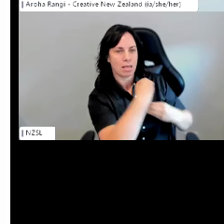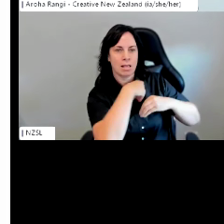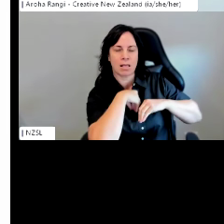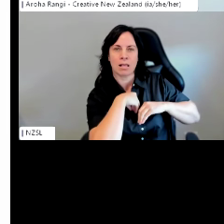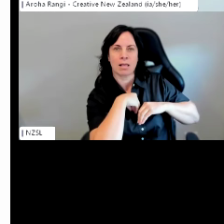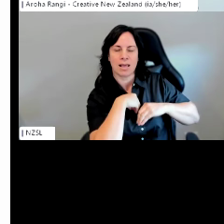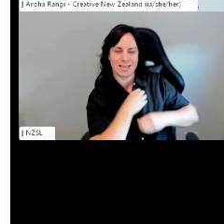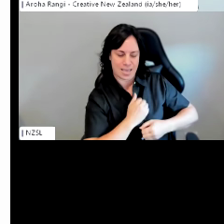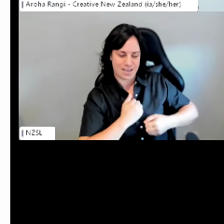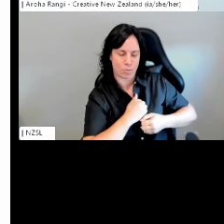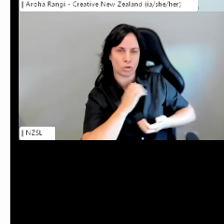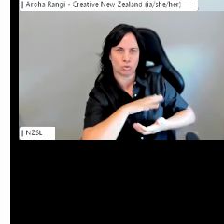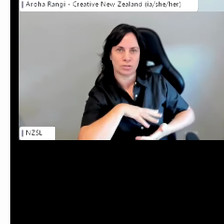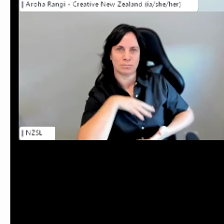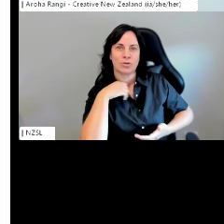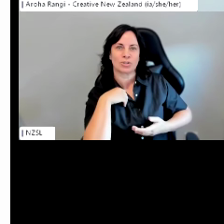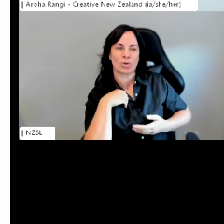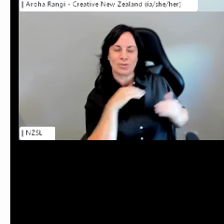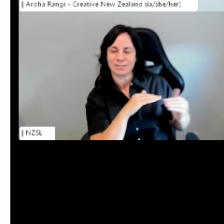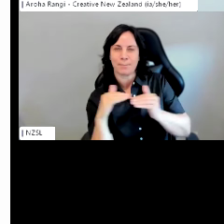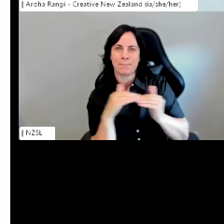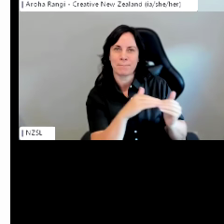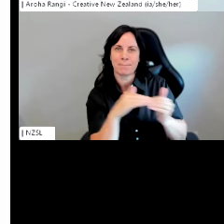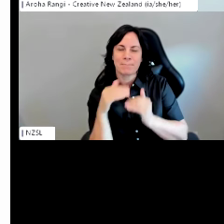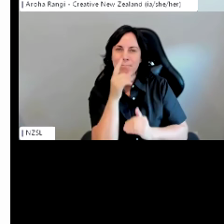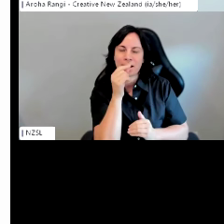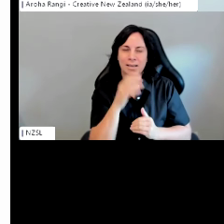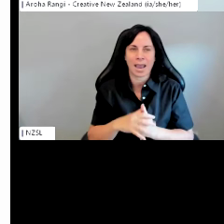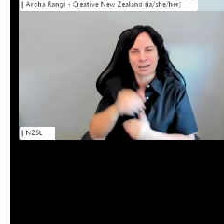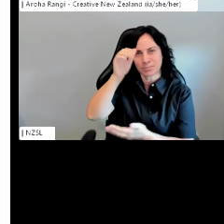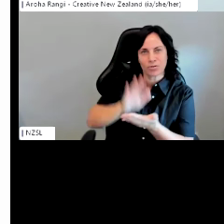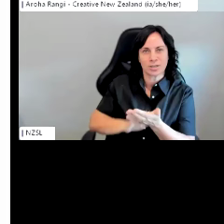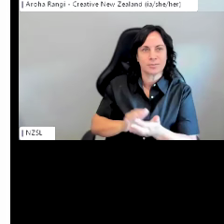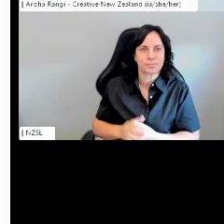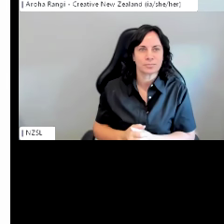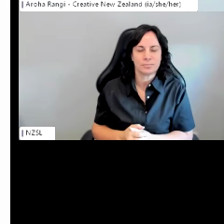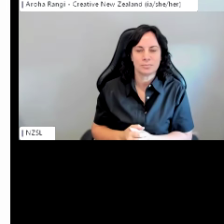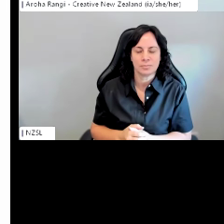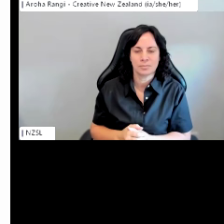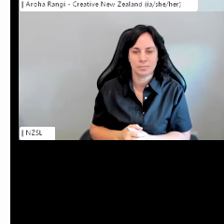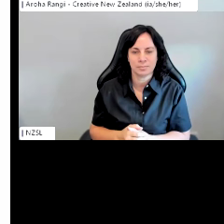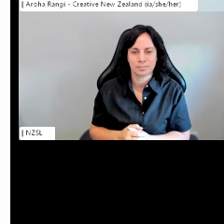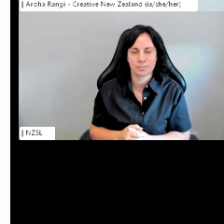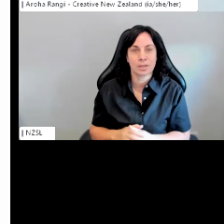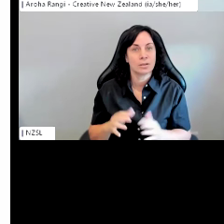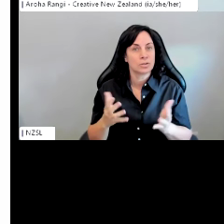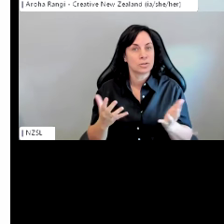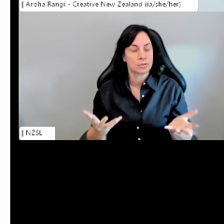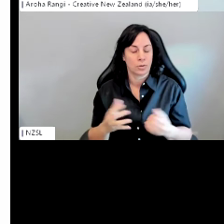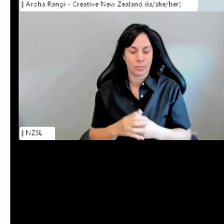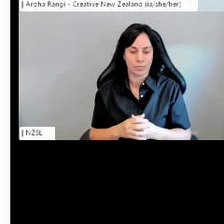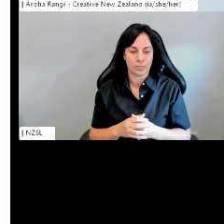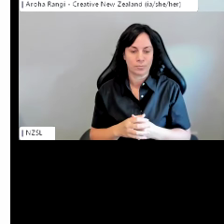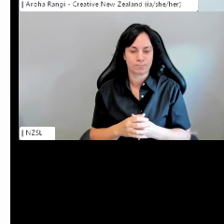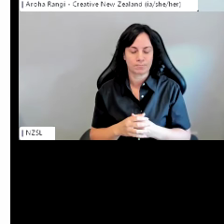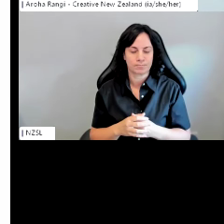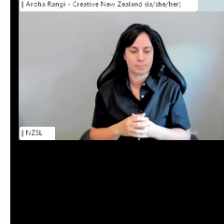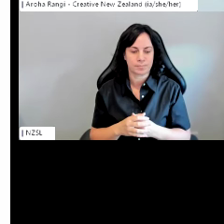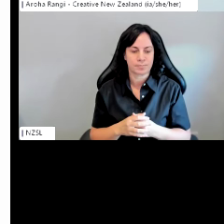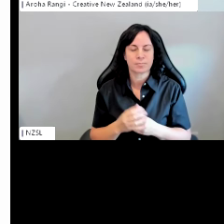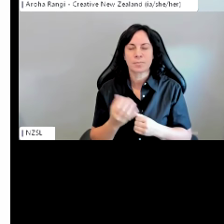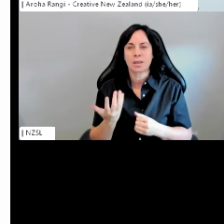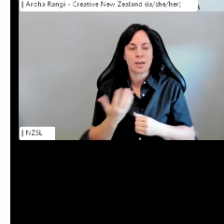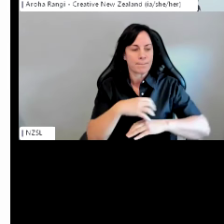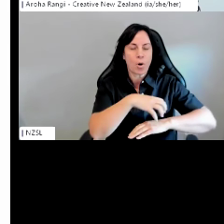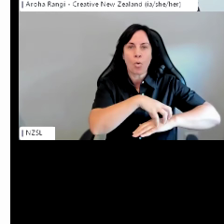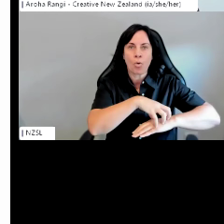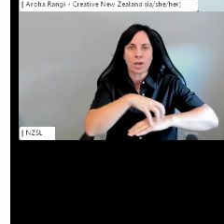um payload if you like. Um, so what we're finding is that those organisations that are successfully